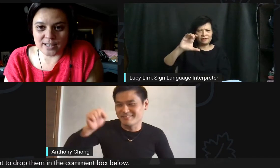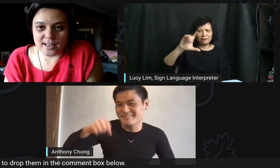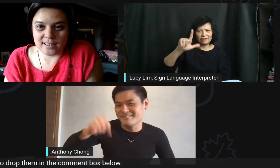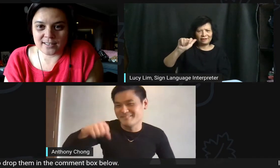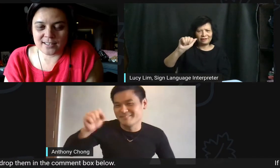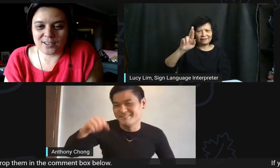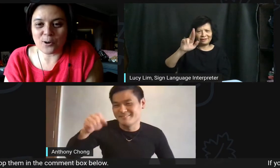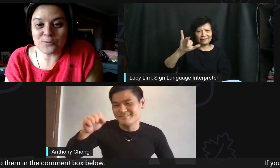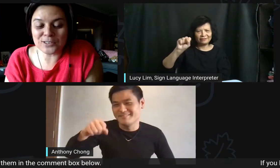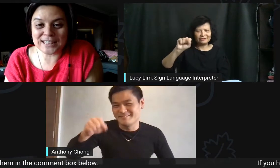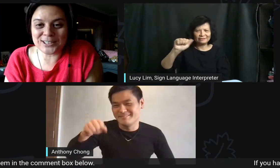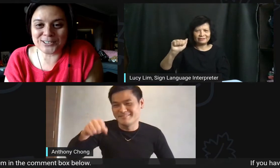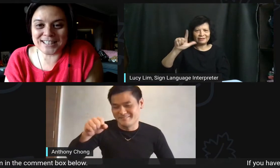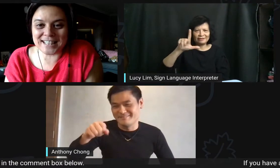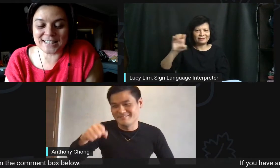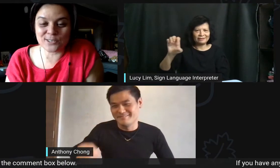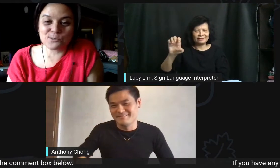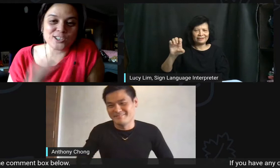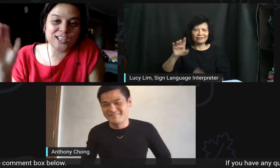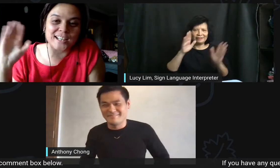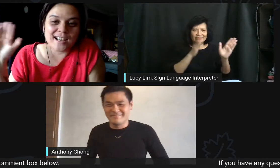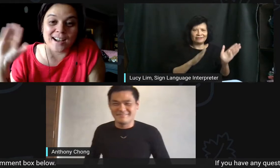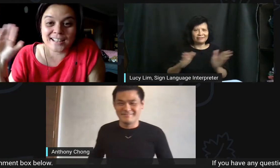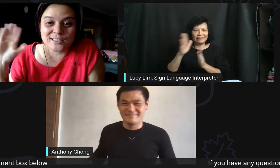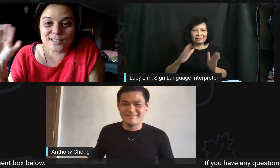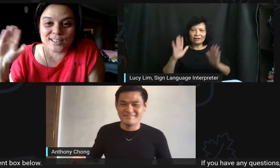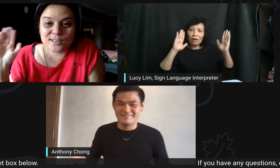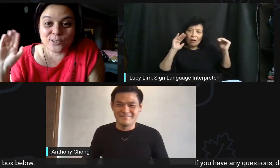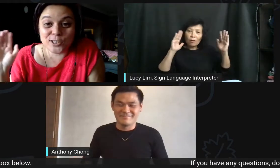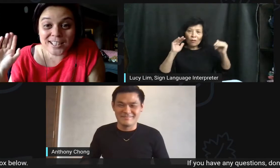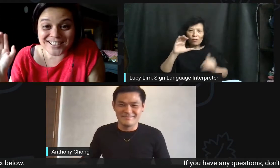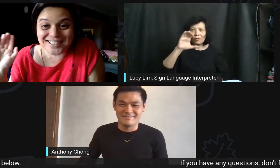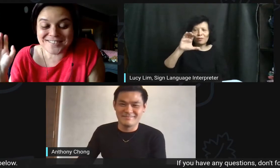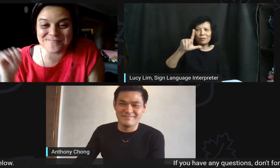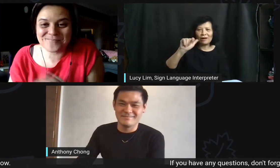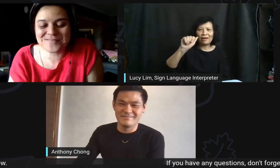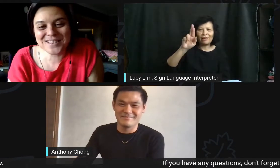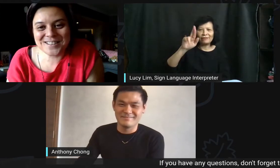organised. Hopefully Clarissa is here watching. Hi Clarissa if you are here.